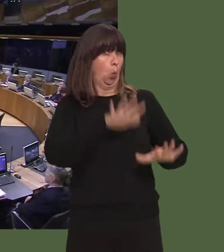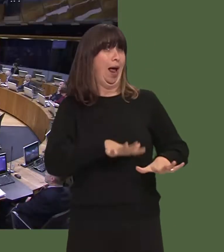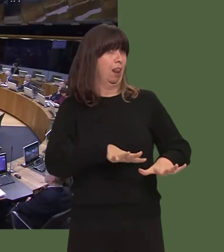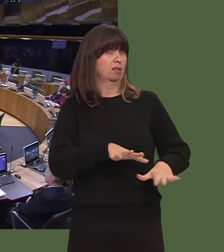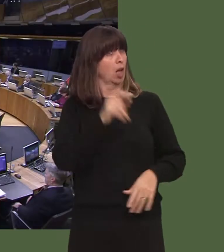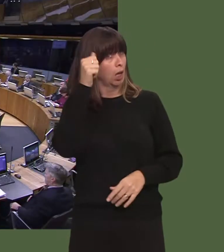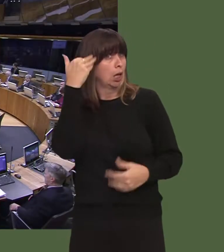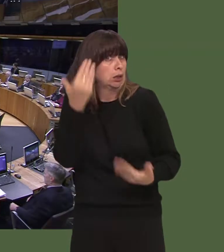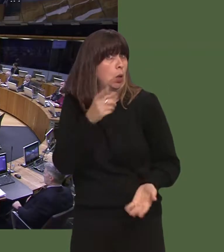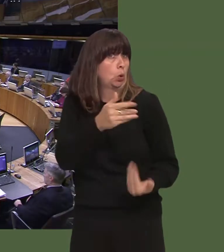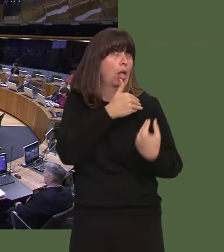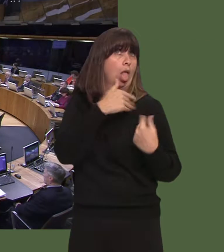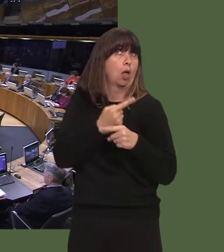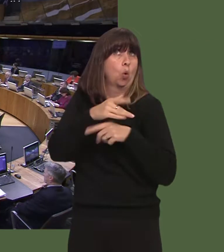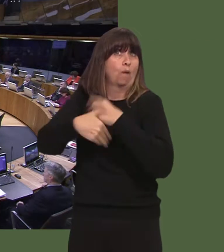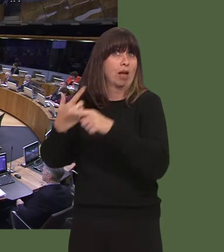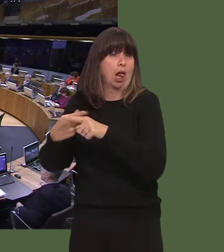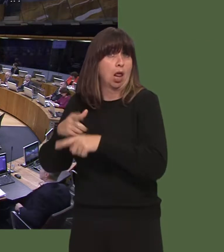responsible for the one in England as well.